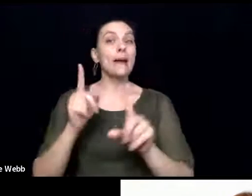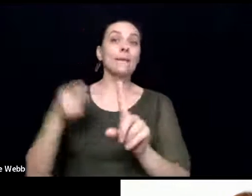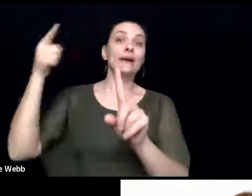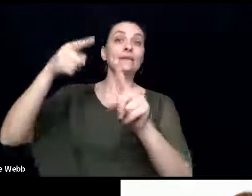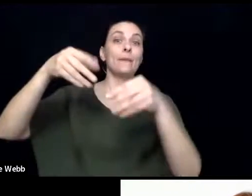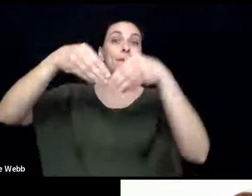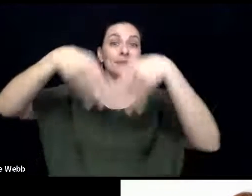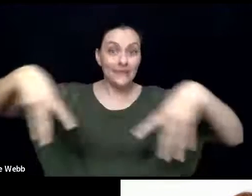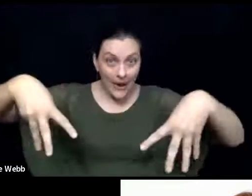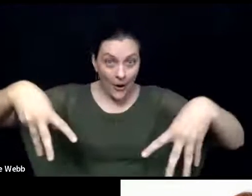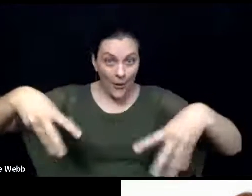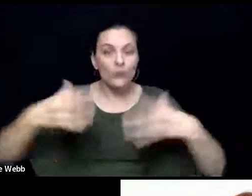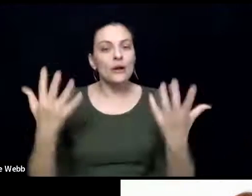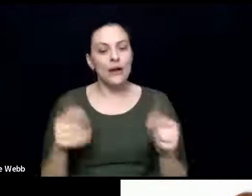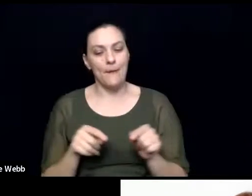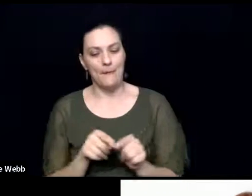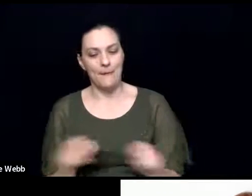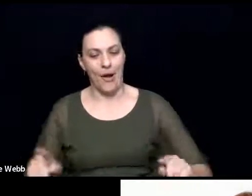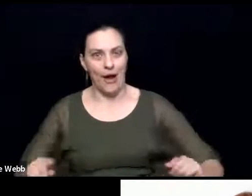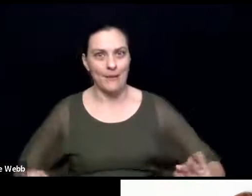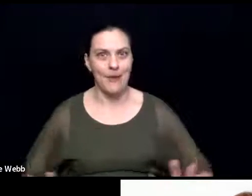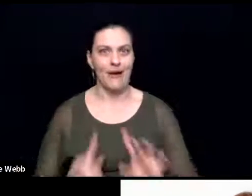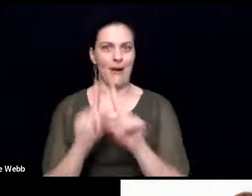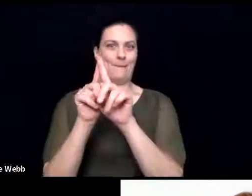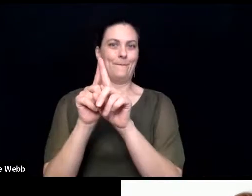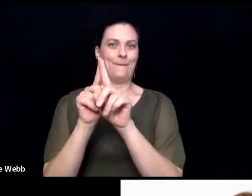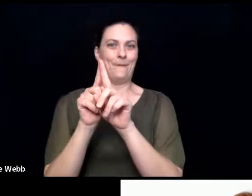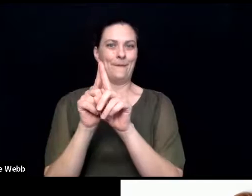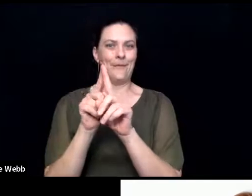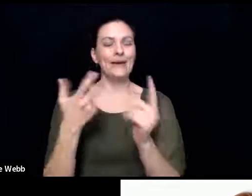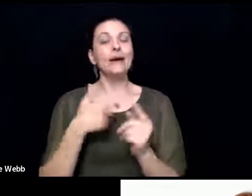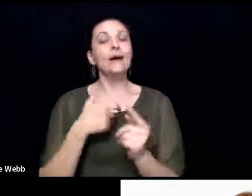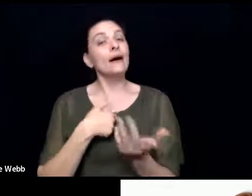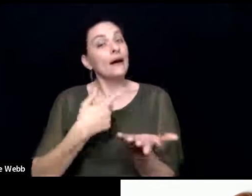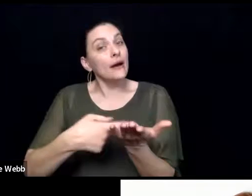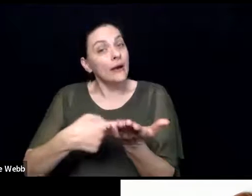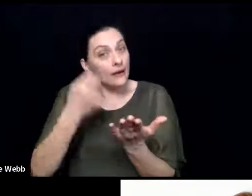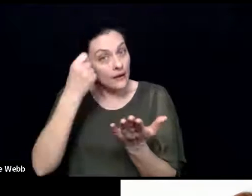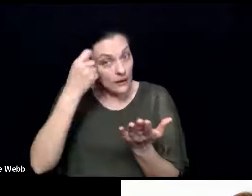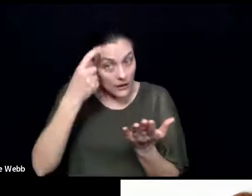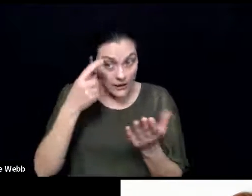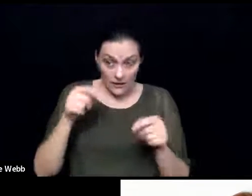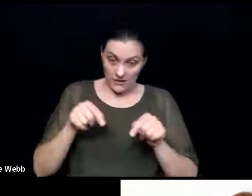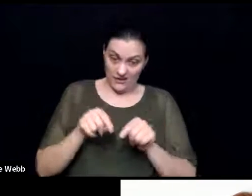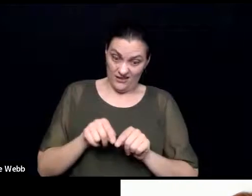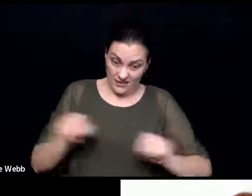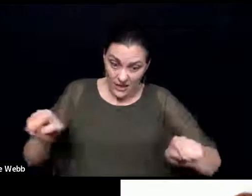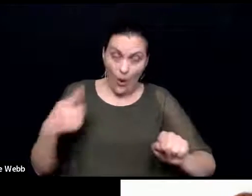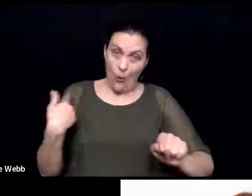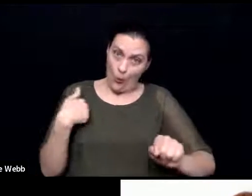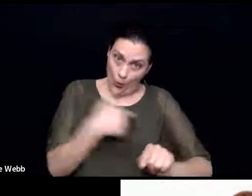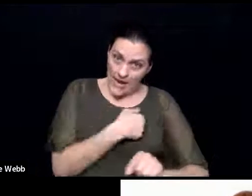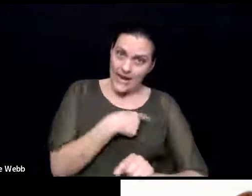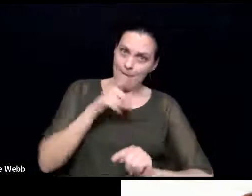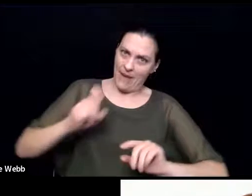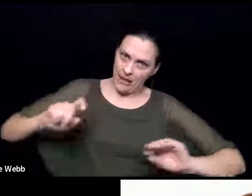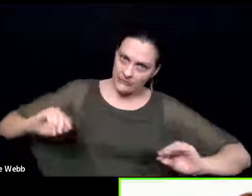is that we have to be demanding of our leaders to create this change. MELINDA EPLER: Awesome. Yes.